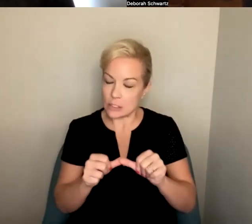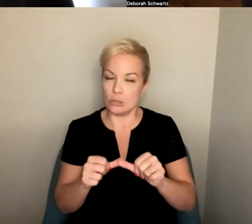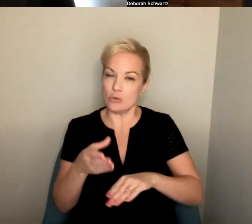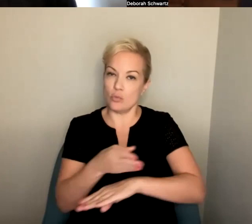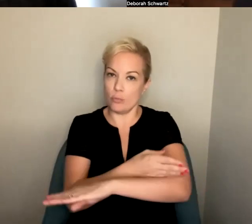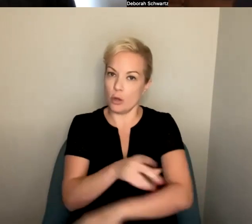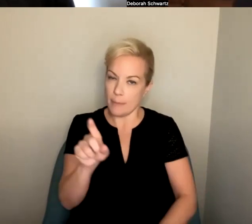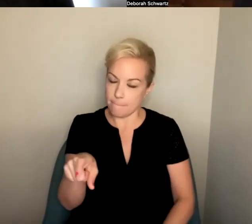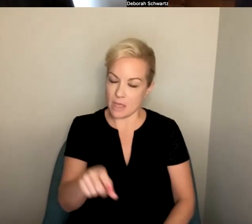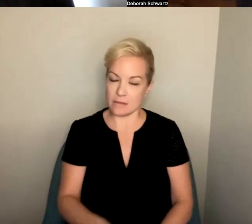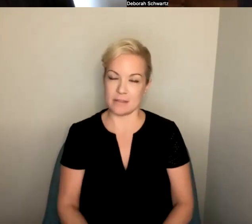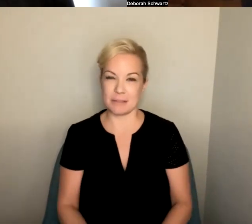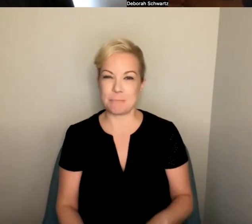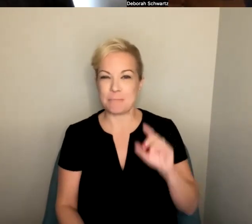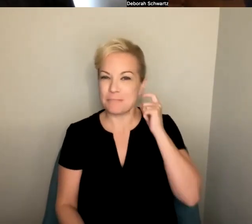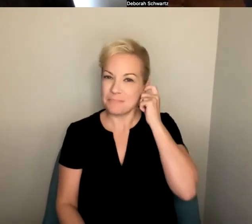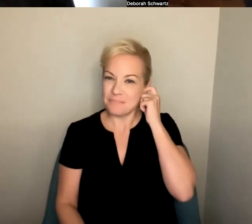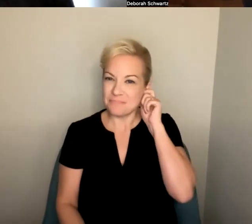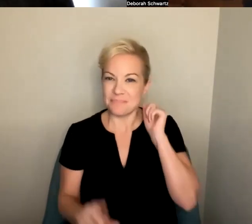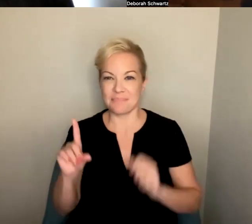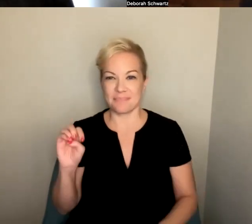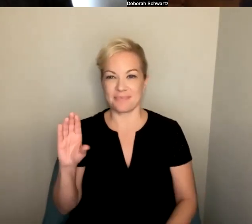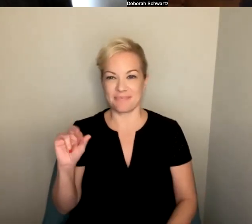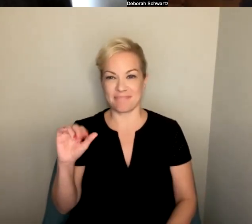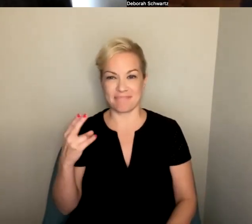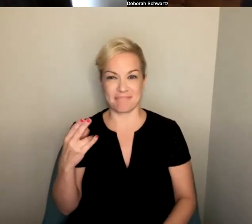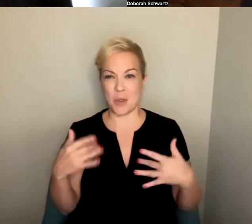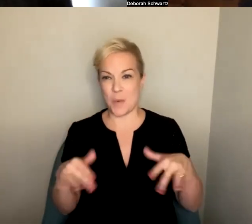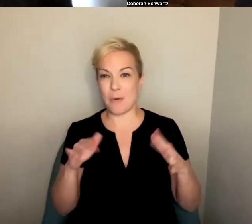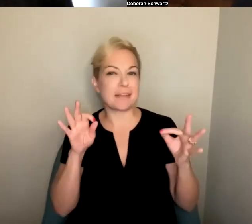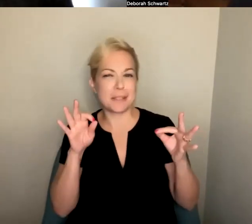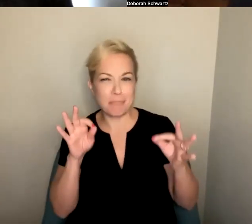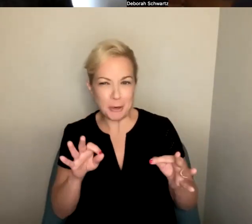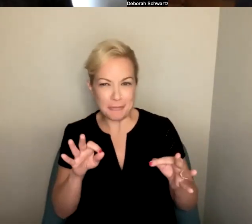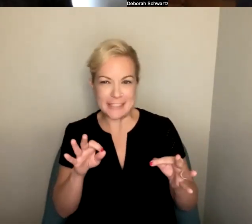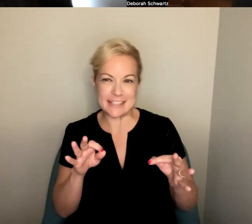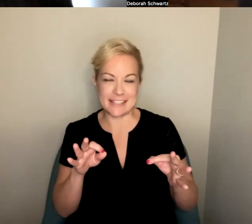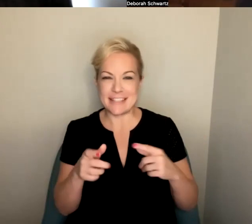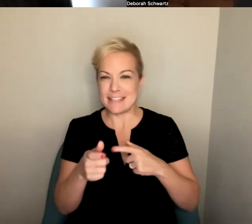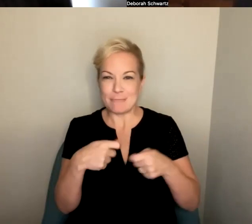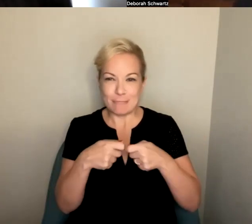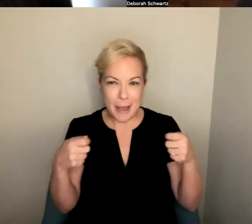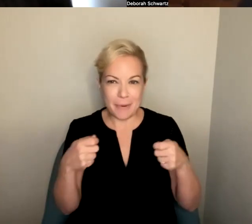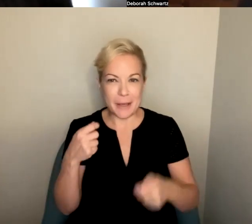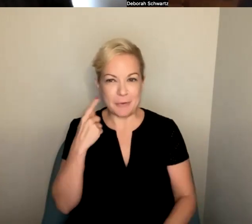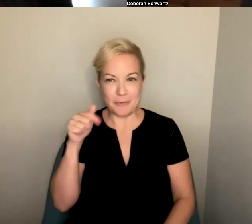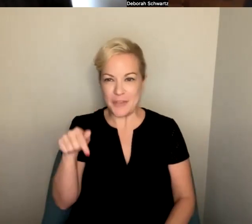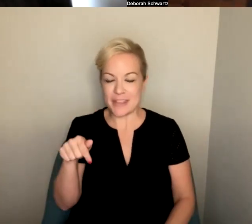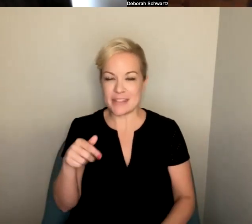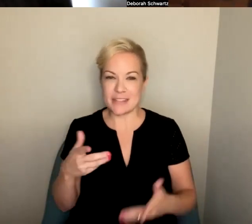Well I, I think that's probably a perfect place for us to, to stop. I can't thank you enough Kevin